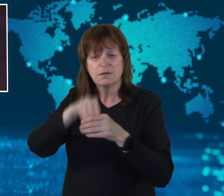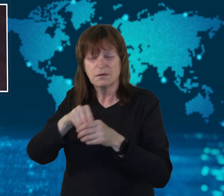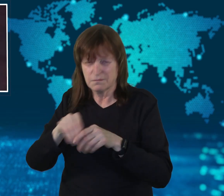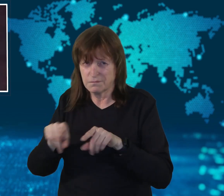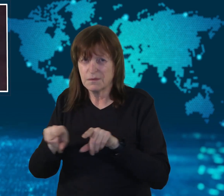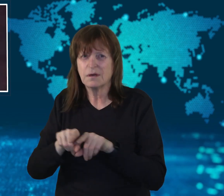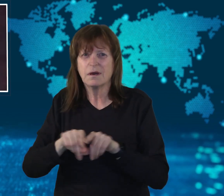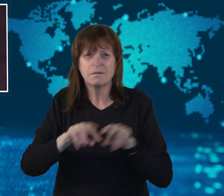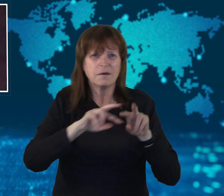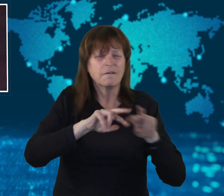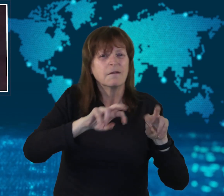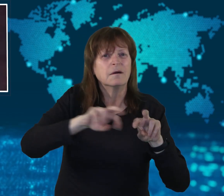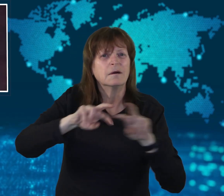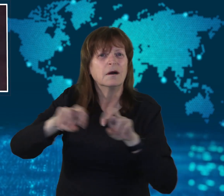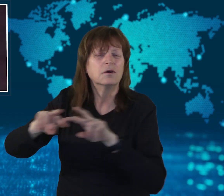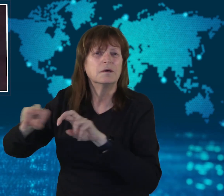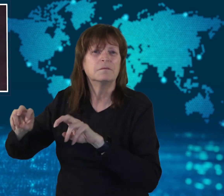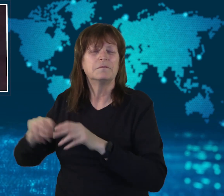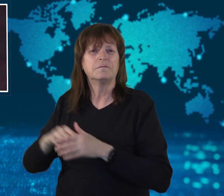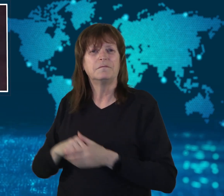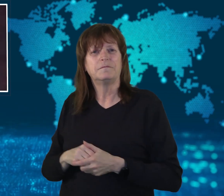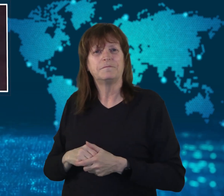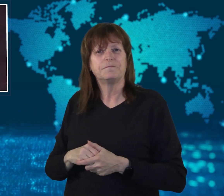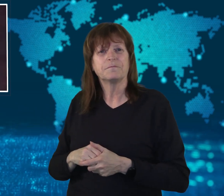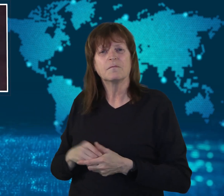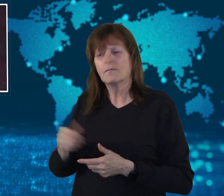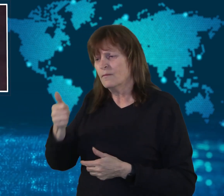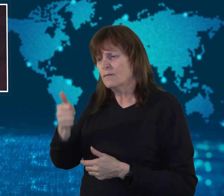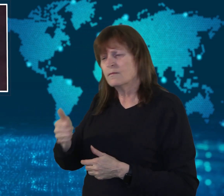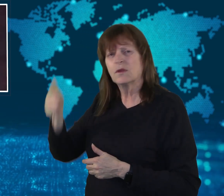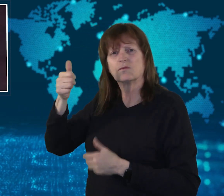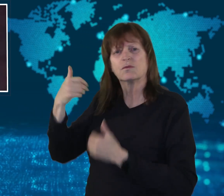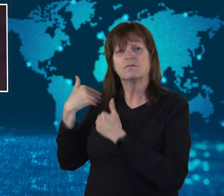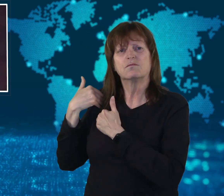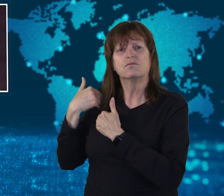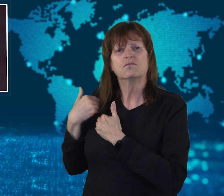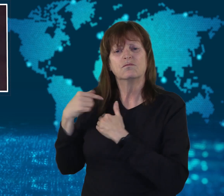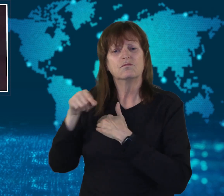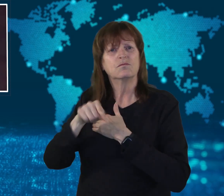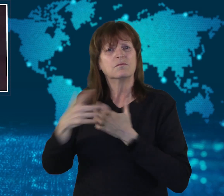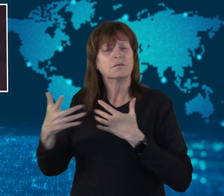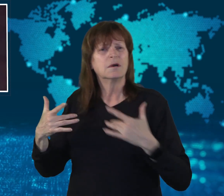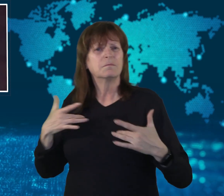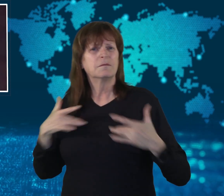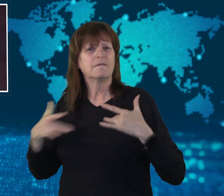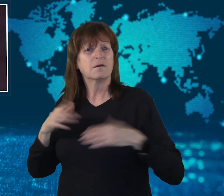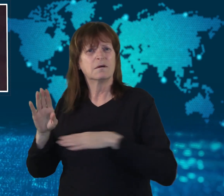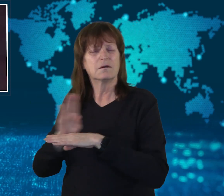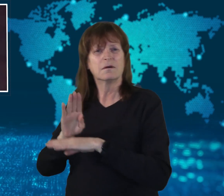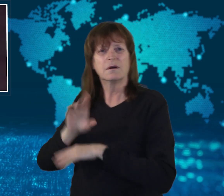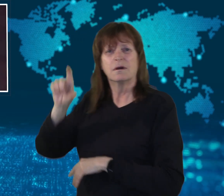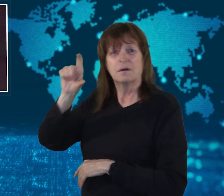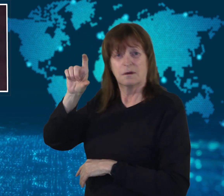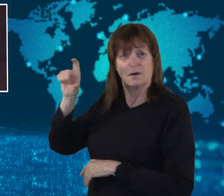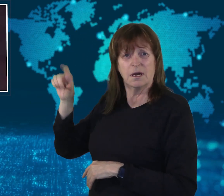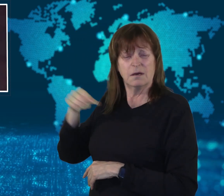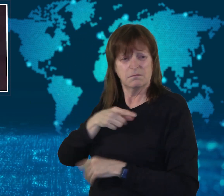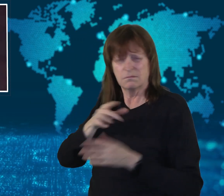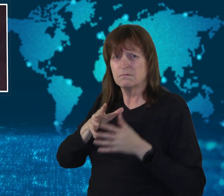All personnel are under investigation.